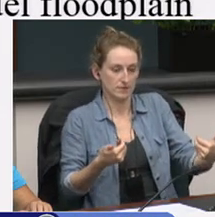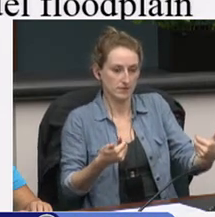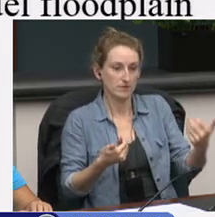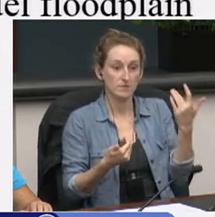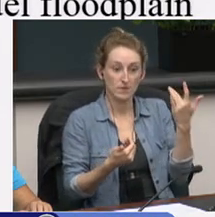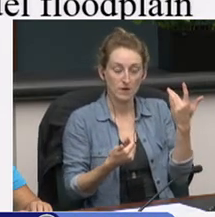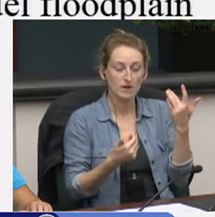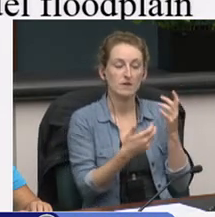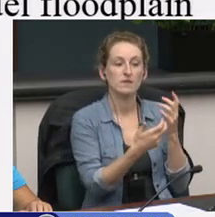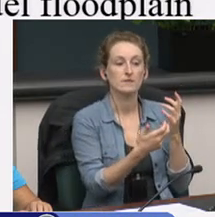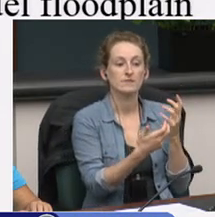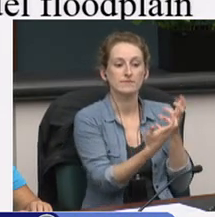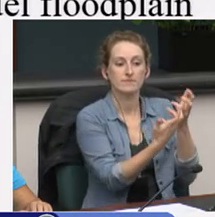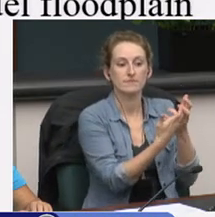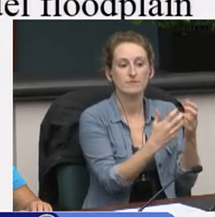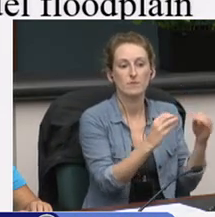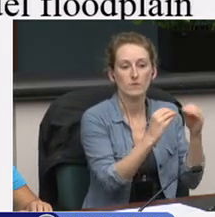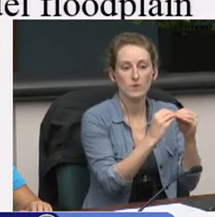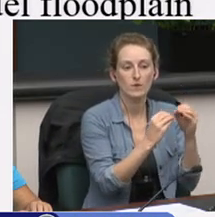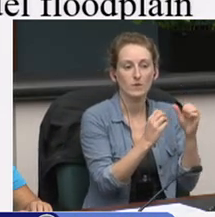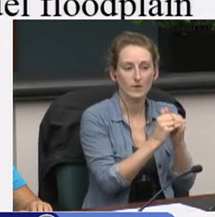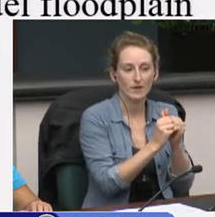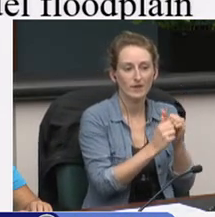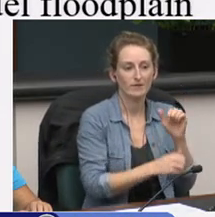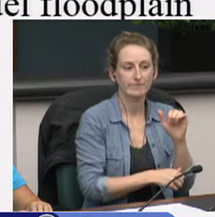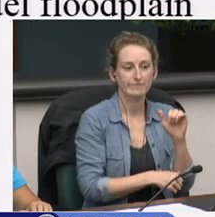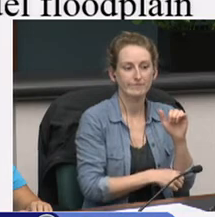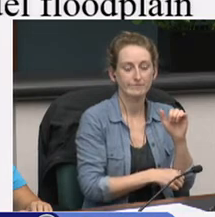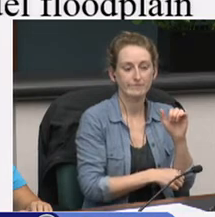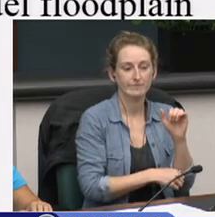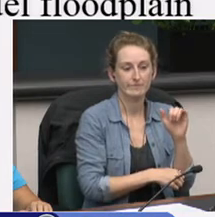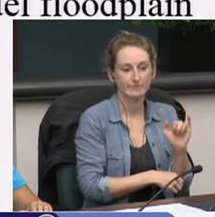Indiana Department of Natural Resources in the model floodplain guidance that